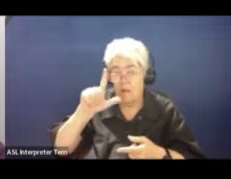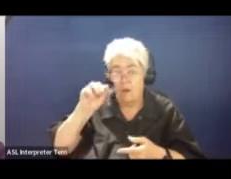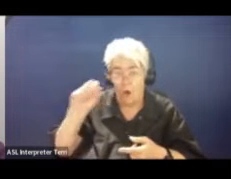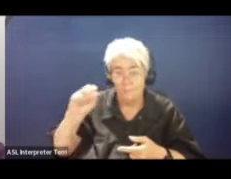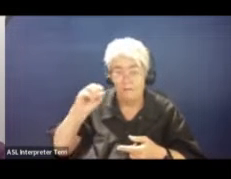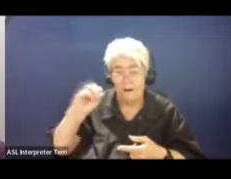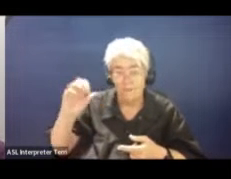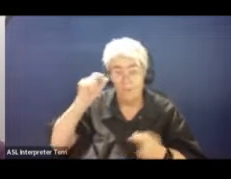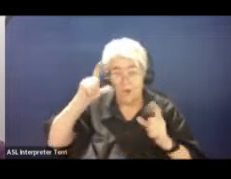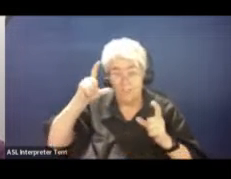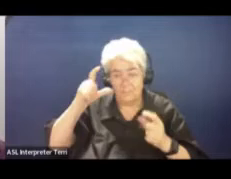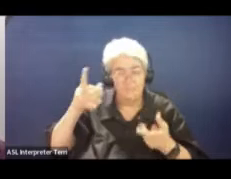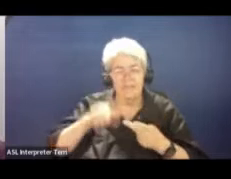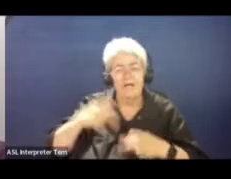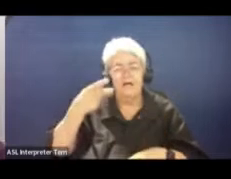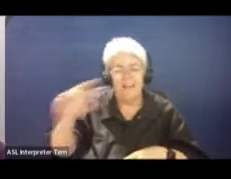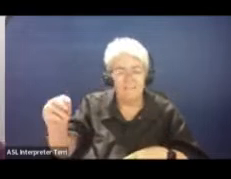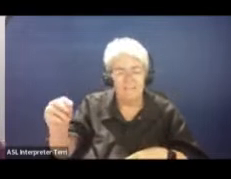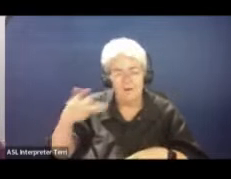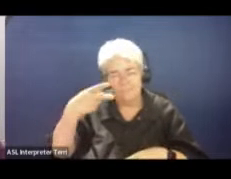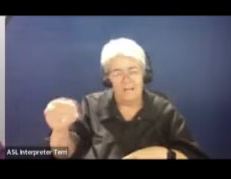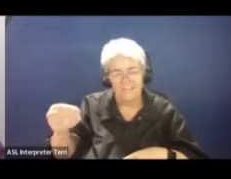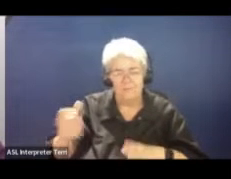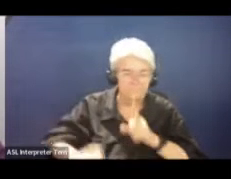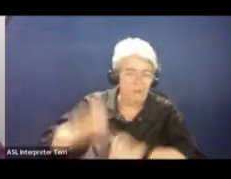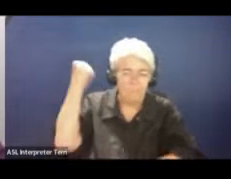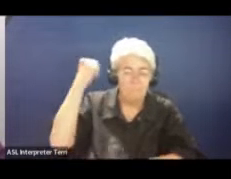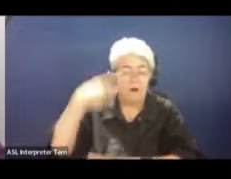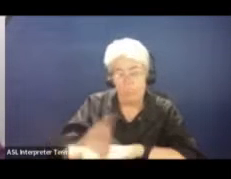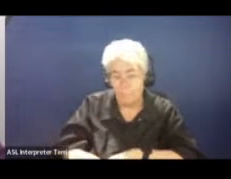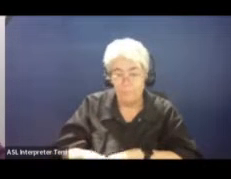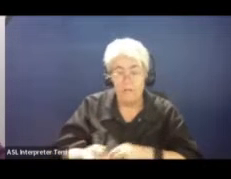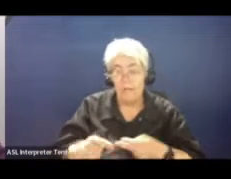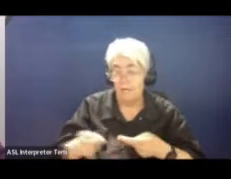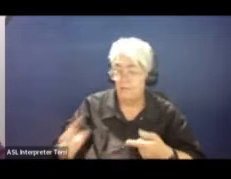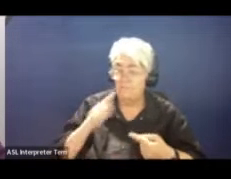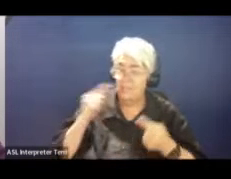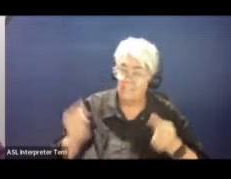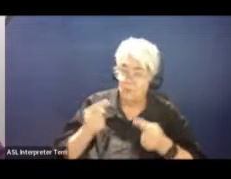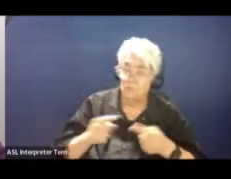So when I'm asking, have you ever experienced any injuries to your head or neck through abuse